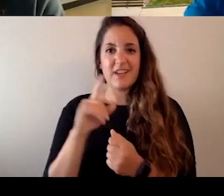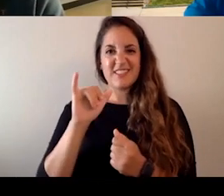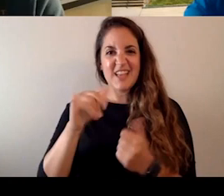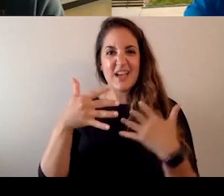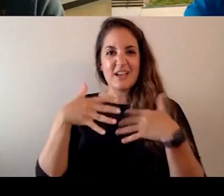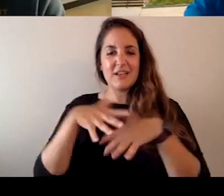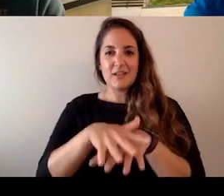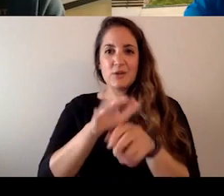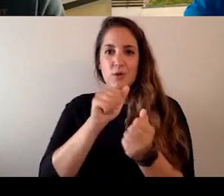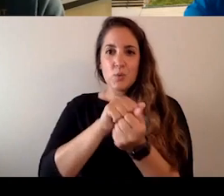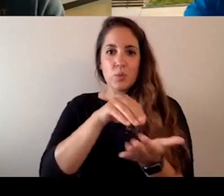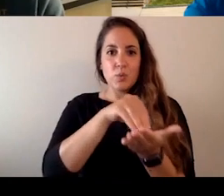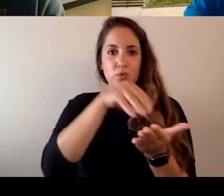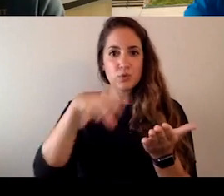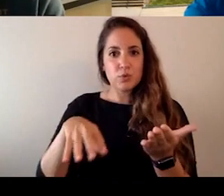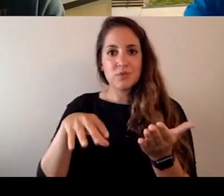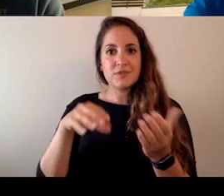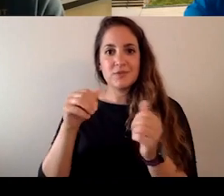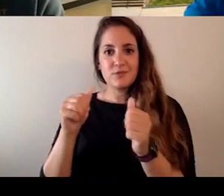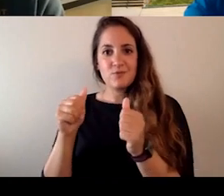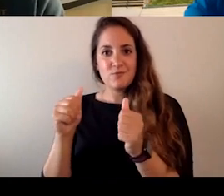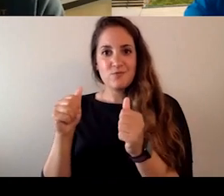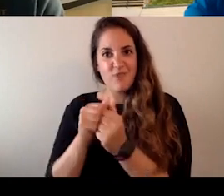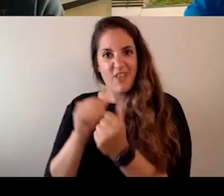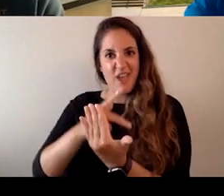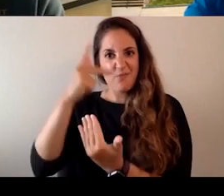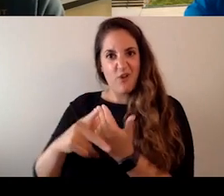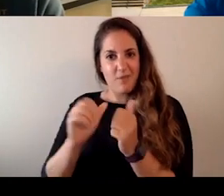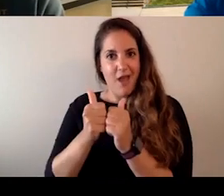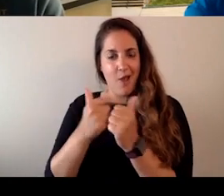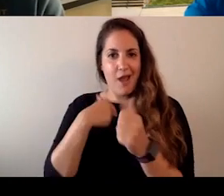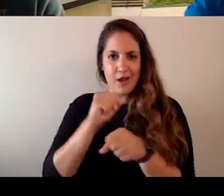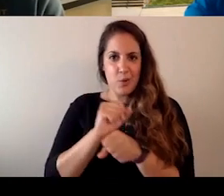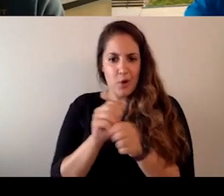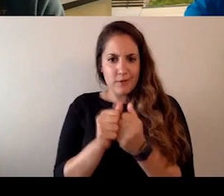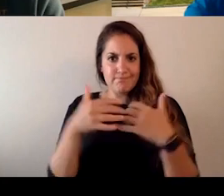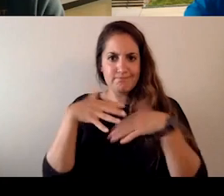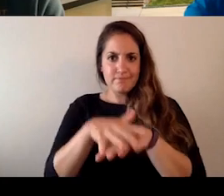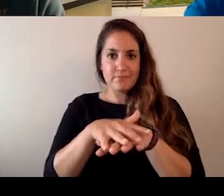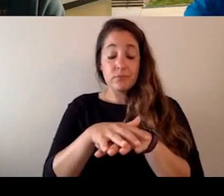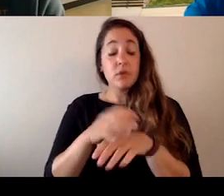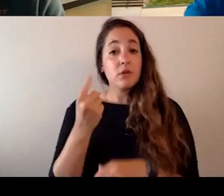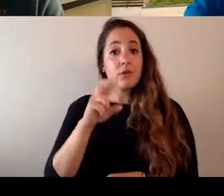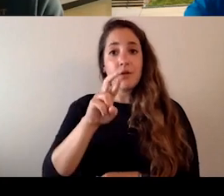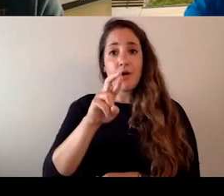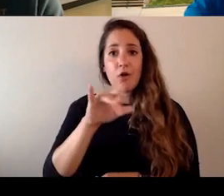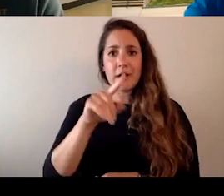students into the into the program. So RIT is very, very amenable to